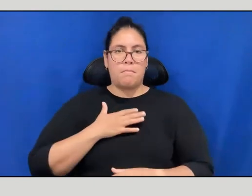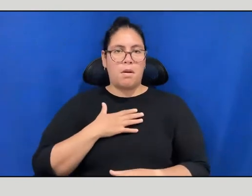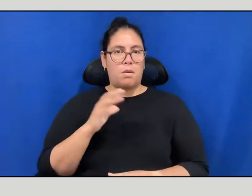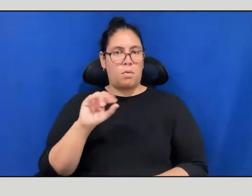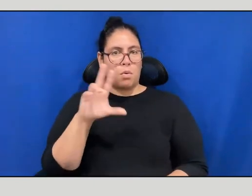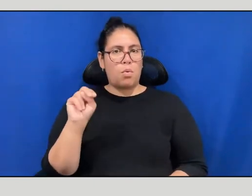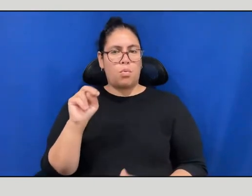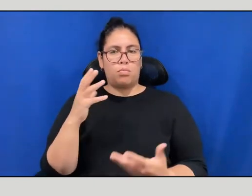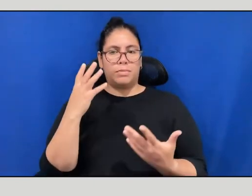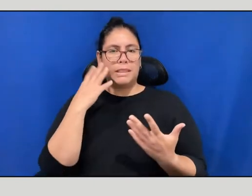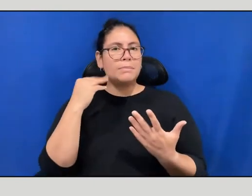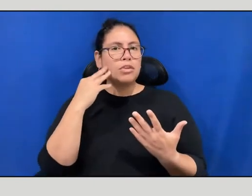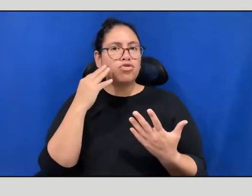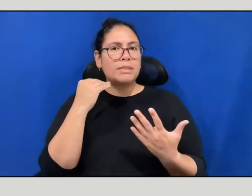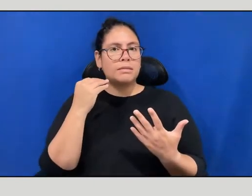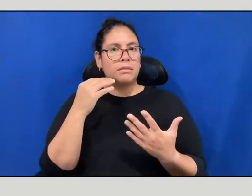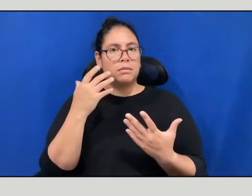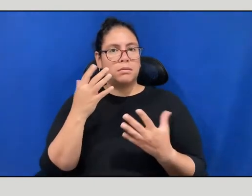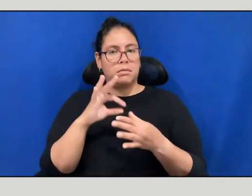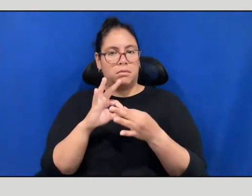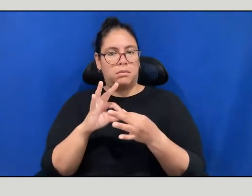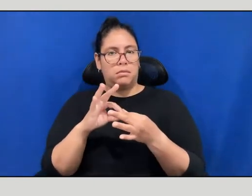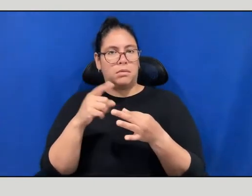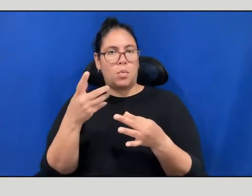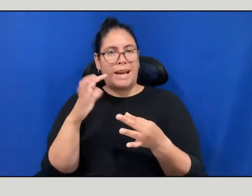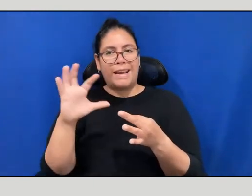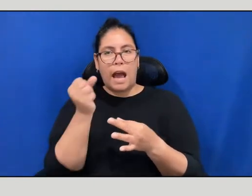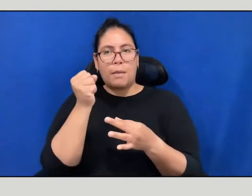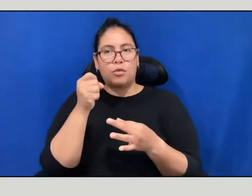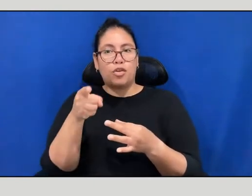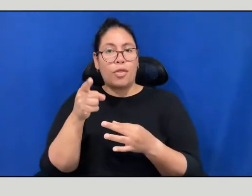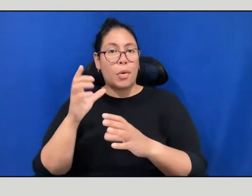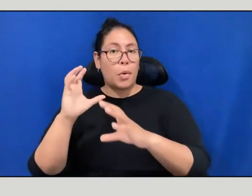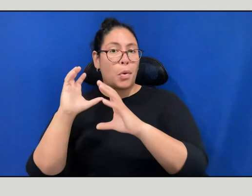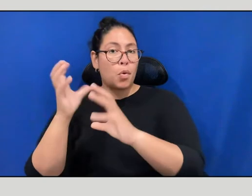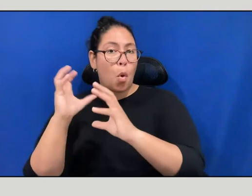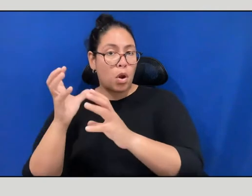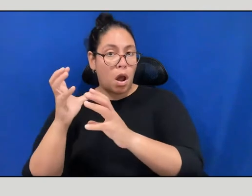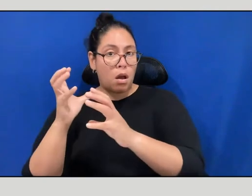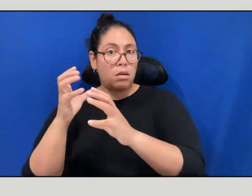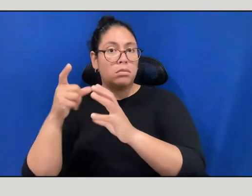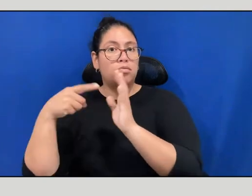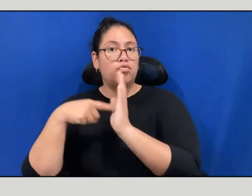So I am relating the capture of the coconut that represents the English part of the narrative